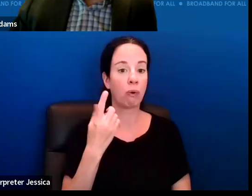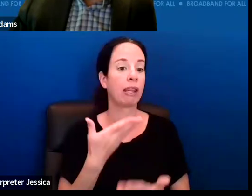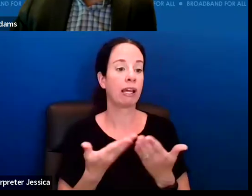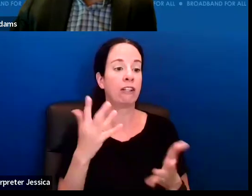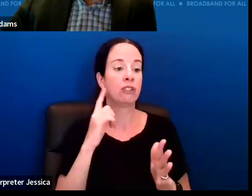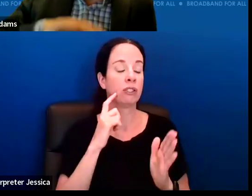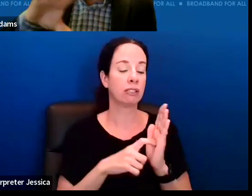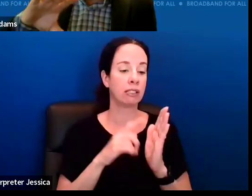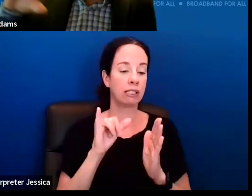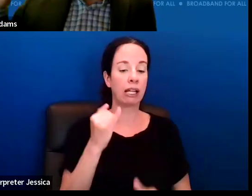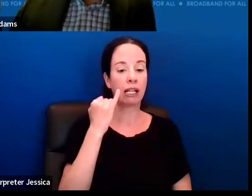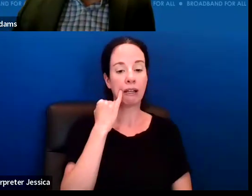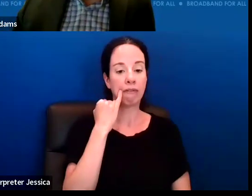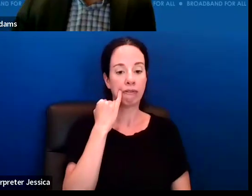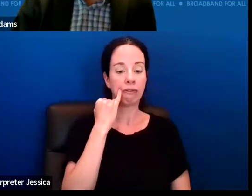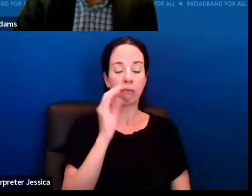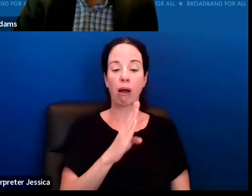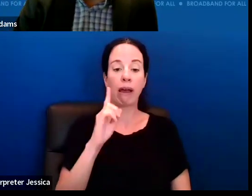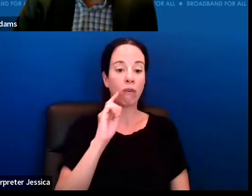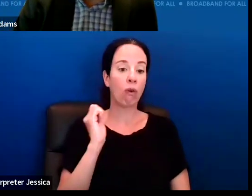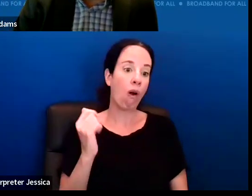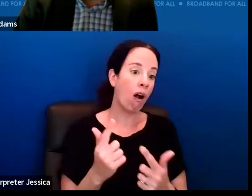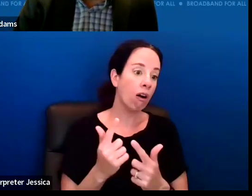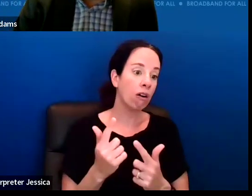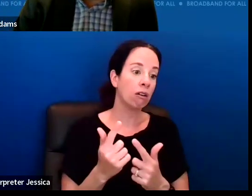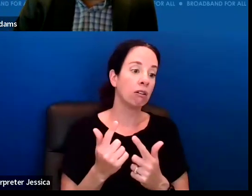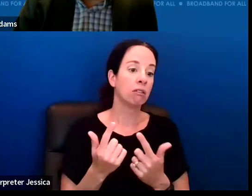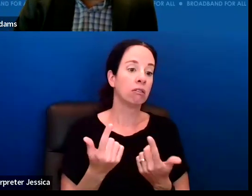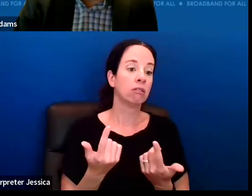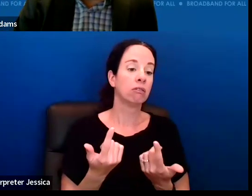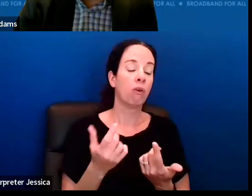know, whether it's, you know, Broadband for All. the State Digital Equity Plan. There's no single